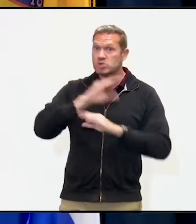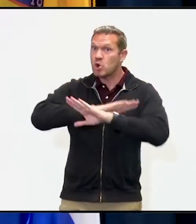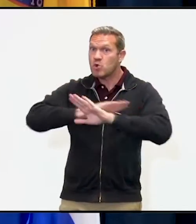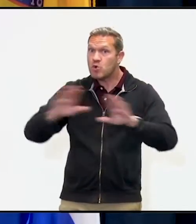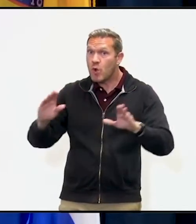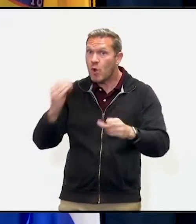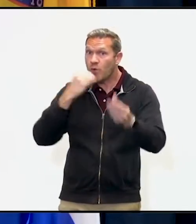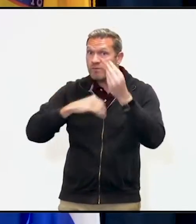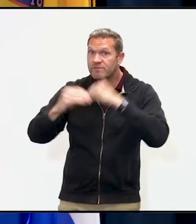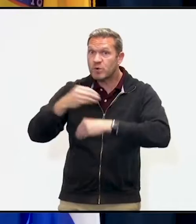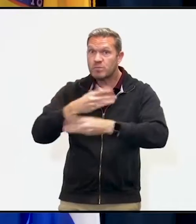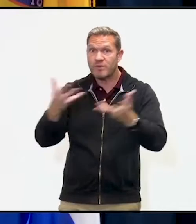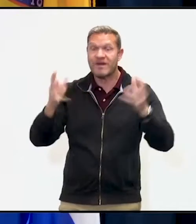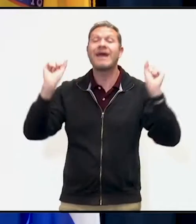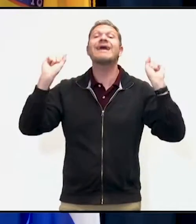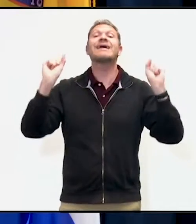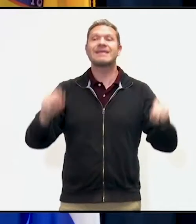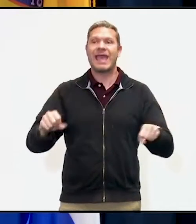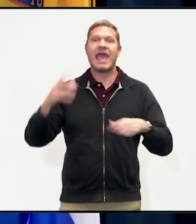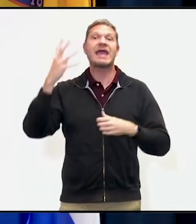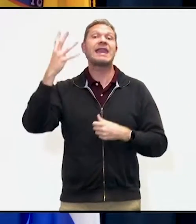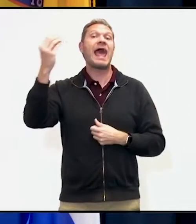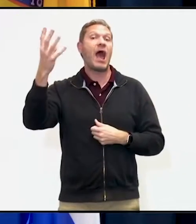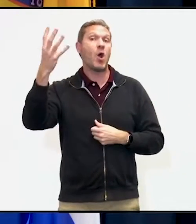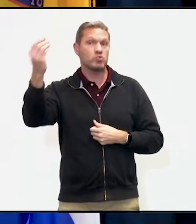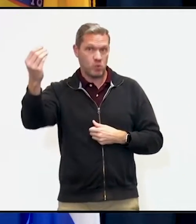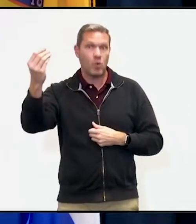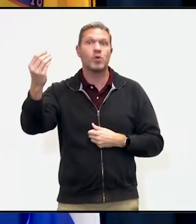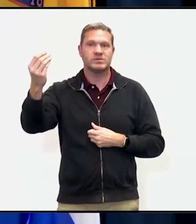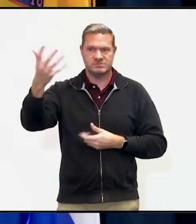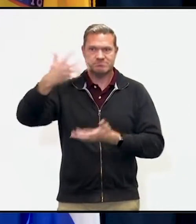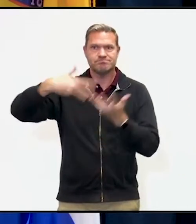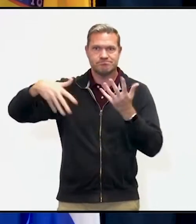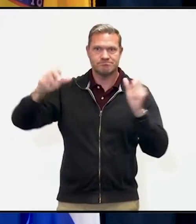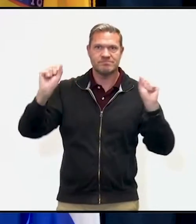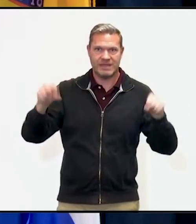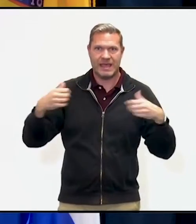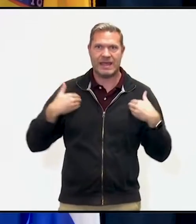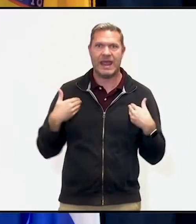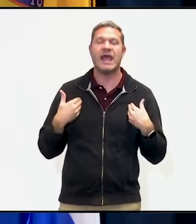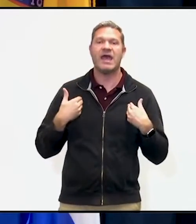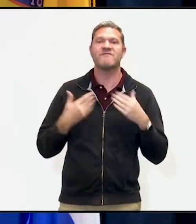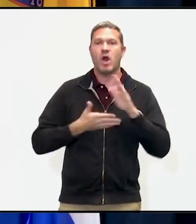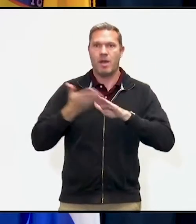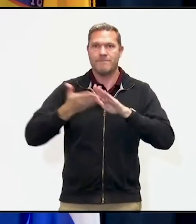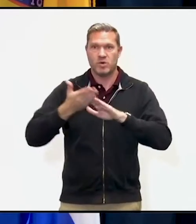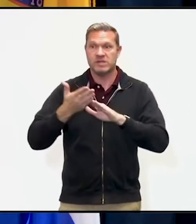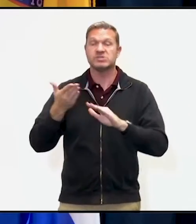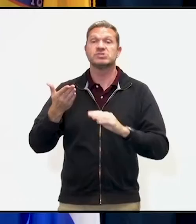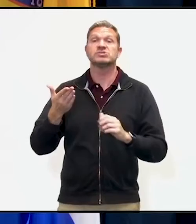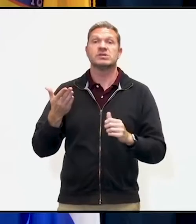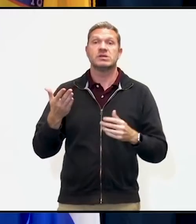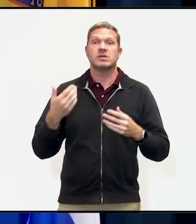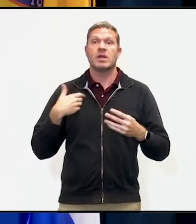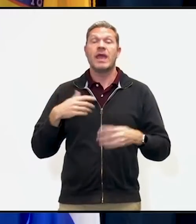operate outdoors in the new tier and of course we'll soon be able to see live events and